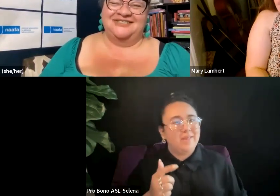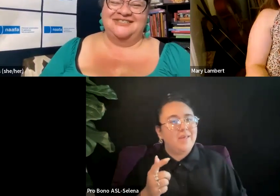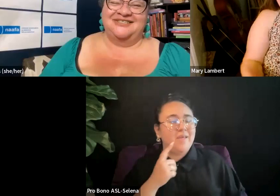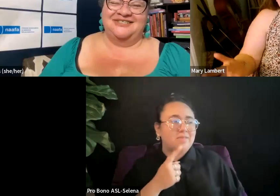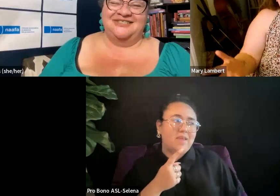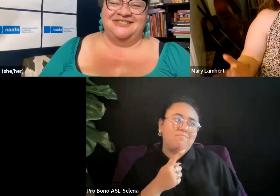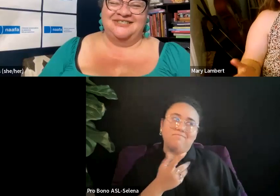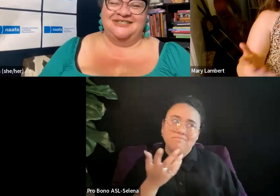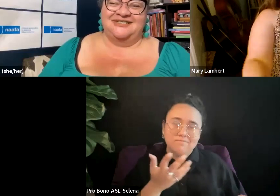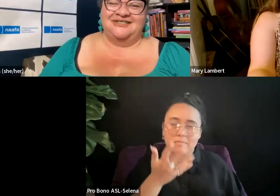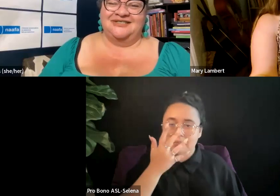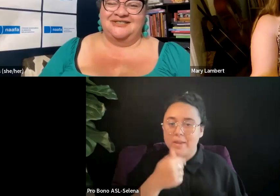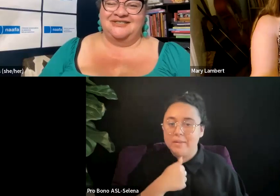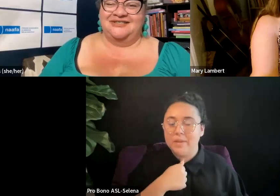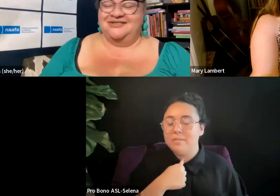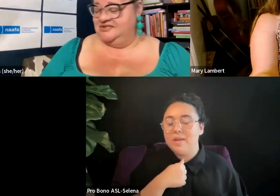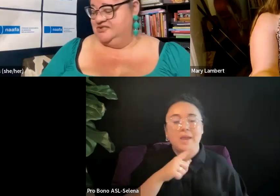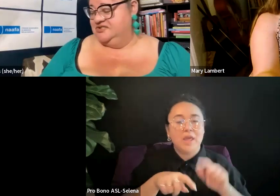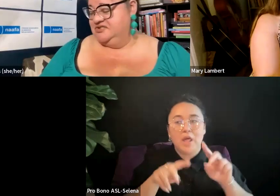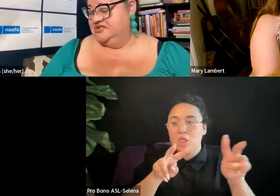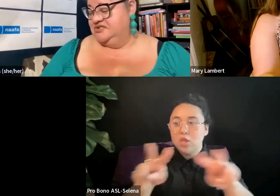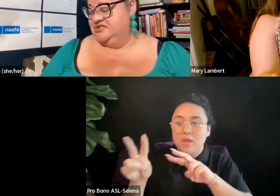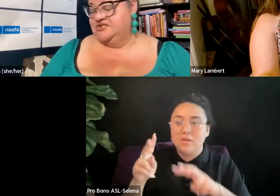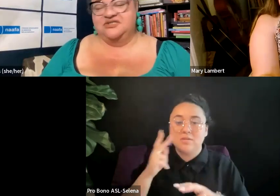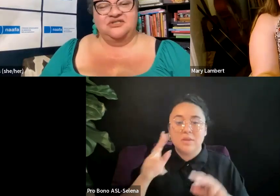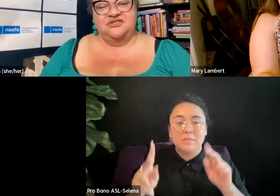But I was like, I can't look out and see people who I know